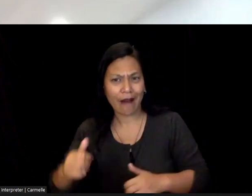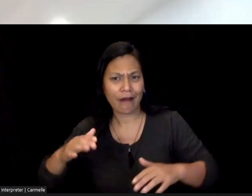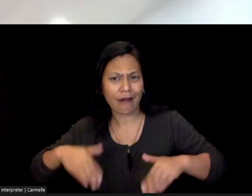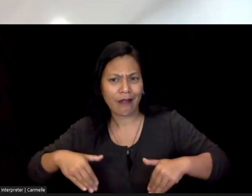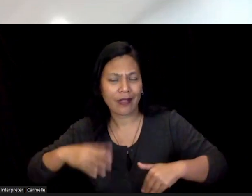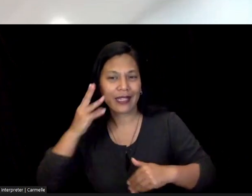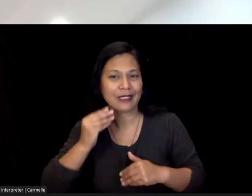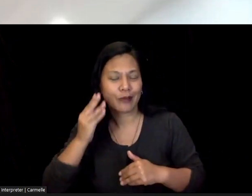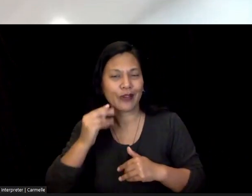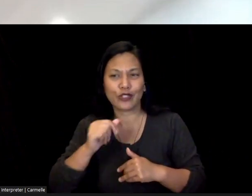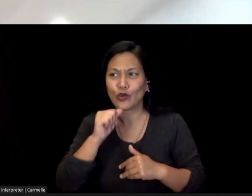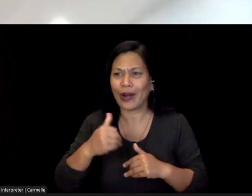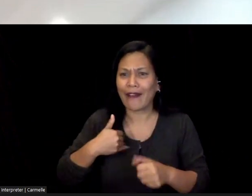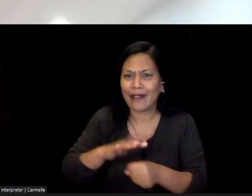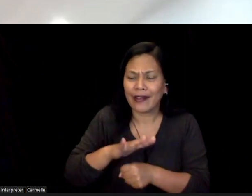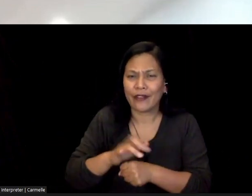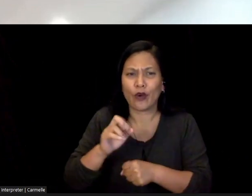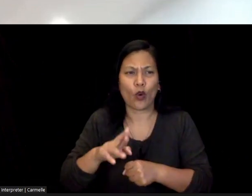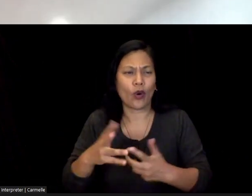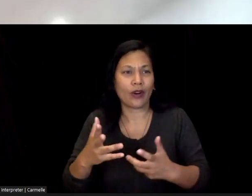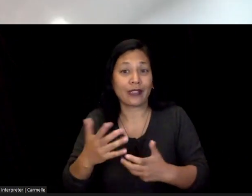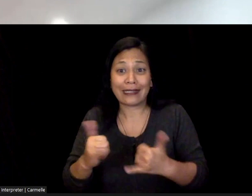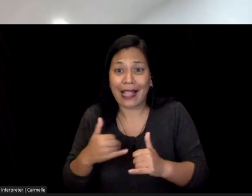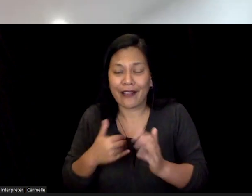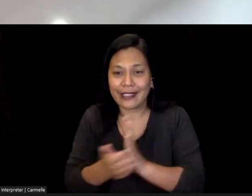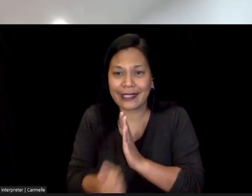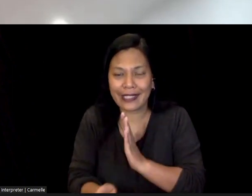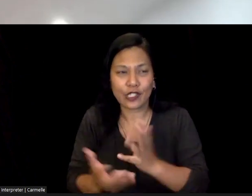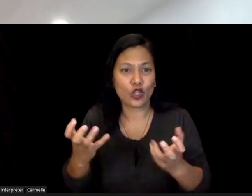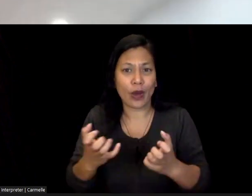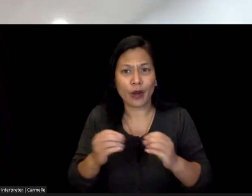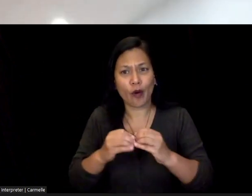want to pre, you know, progress in your career.